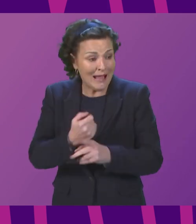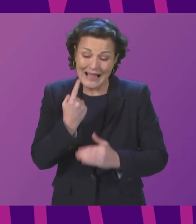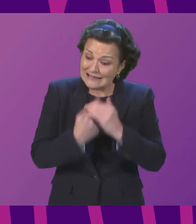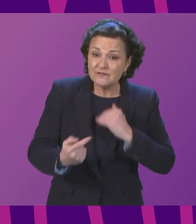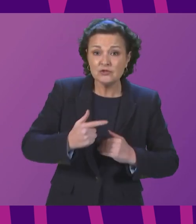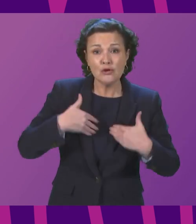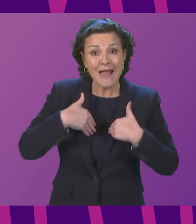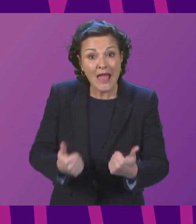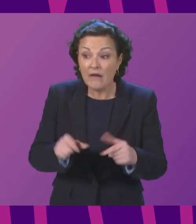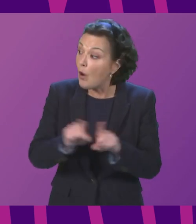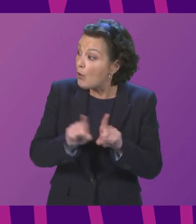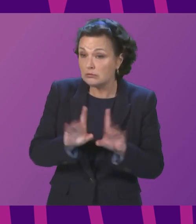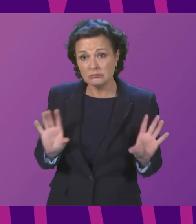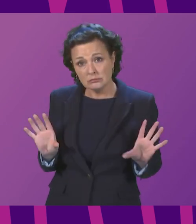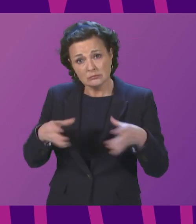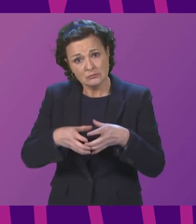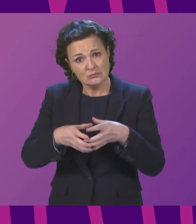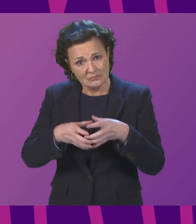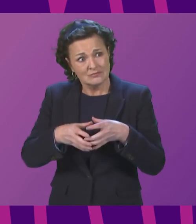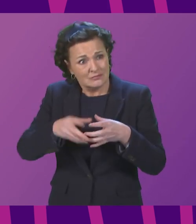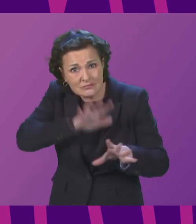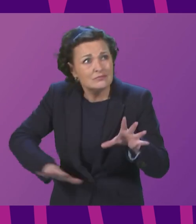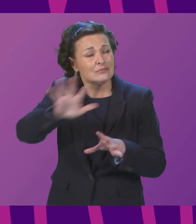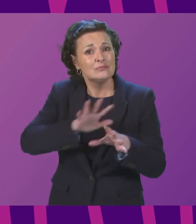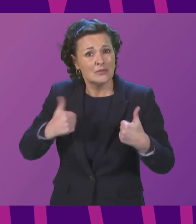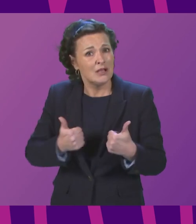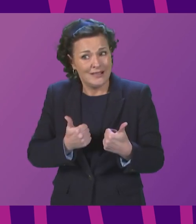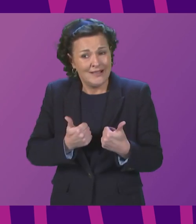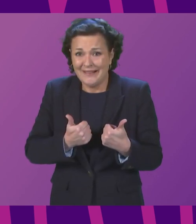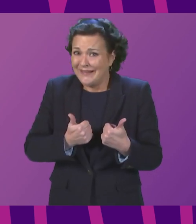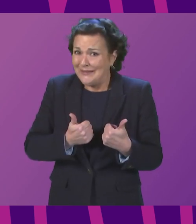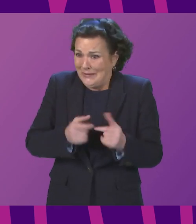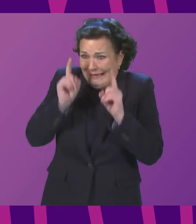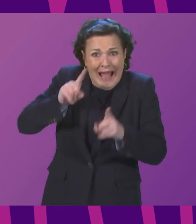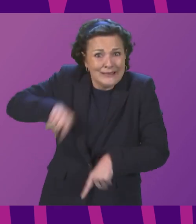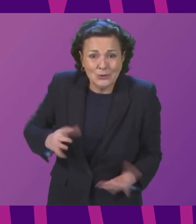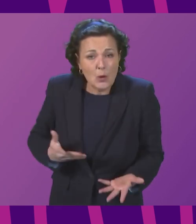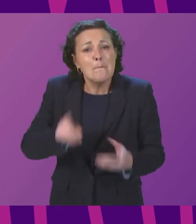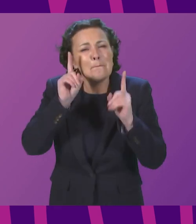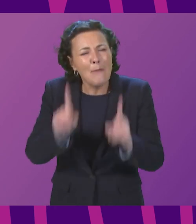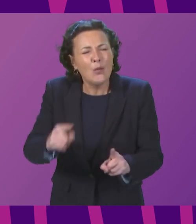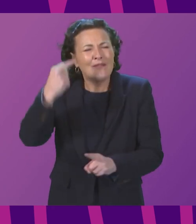is too significant for that. It means seeking ways of doing so that are more proportionate,